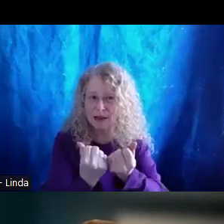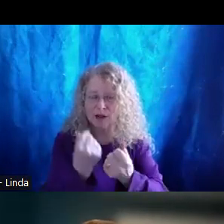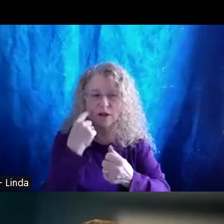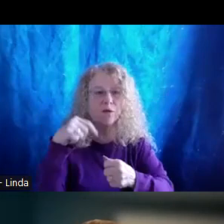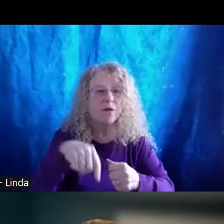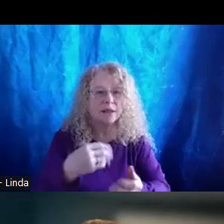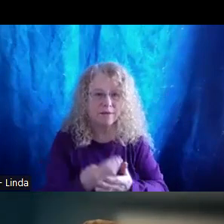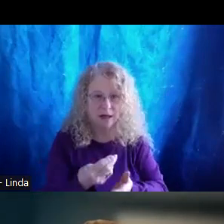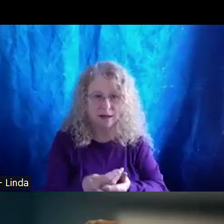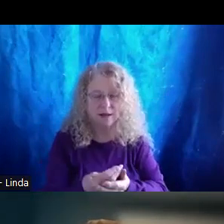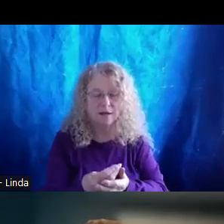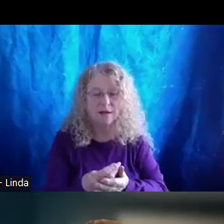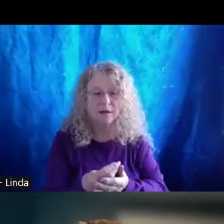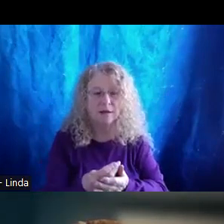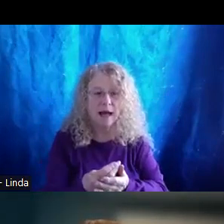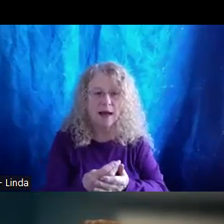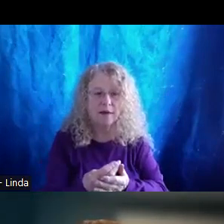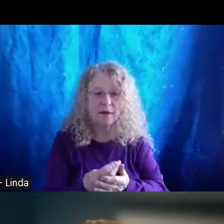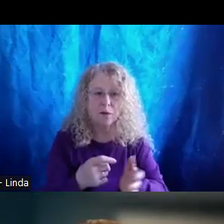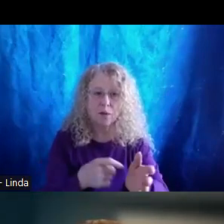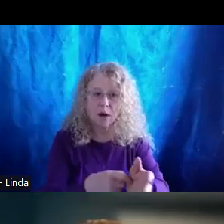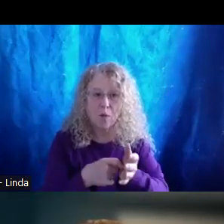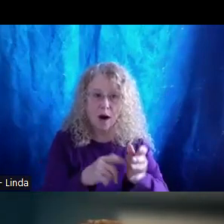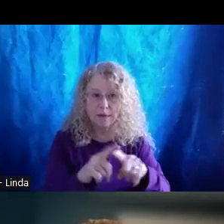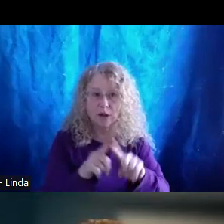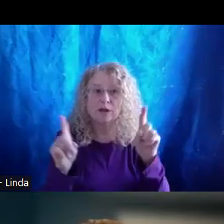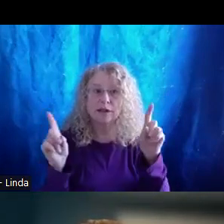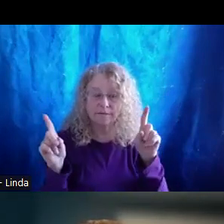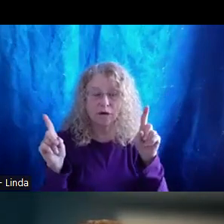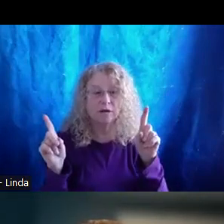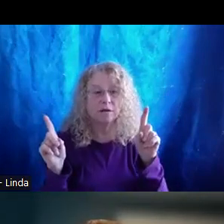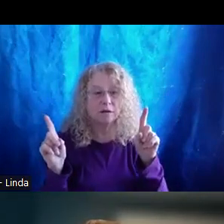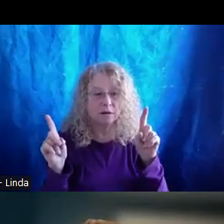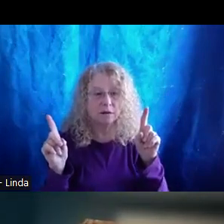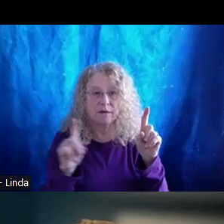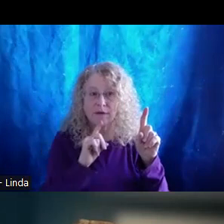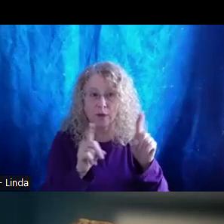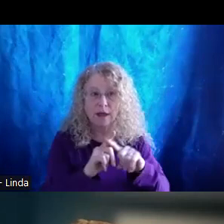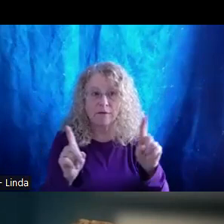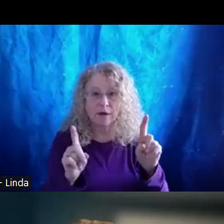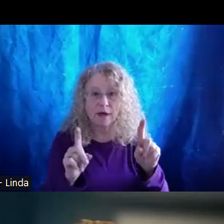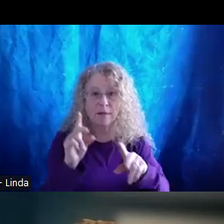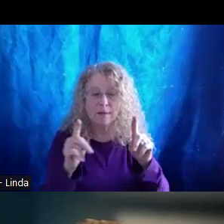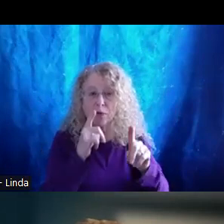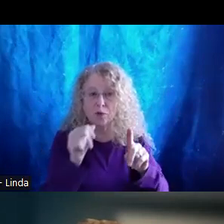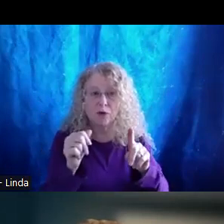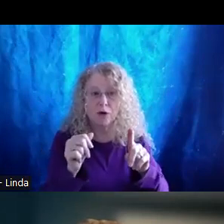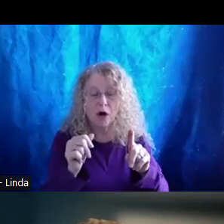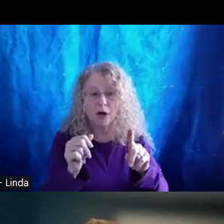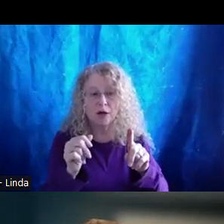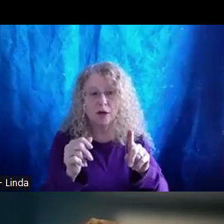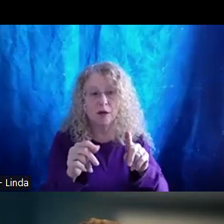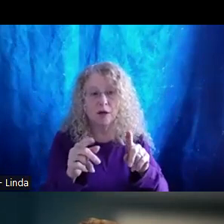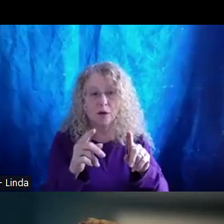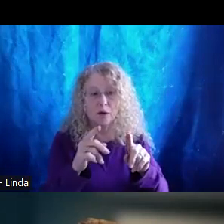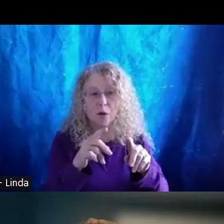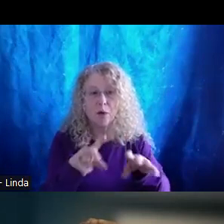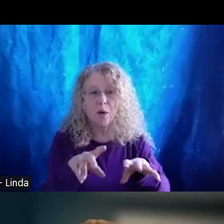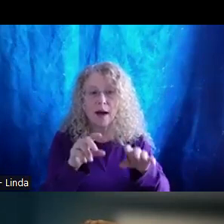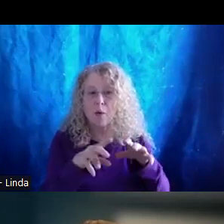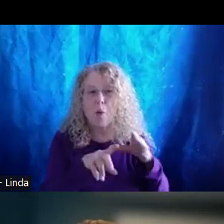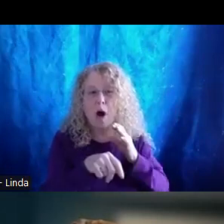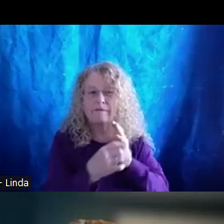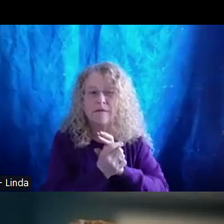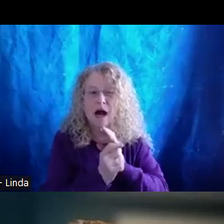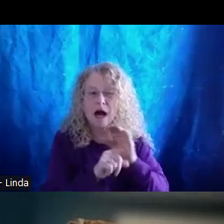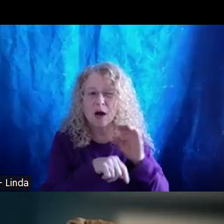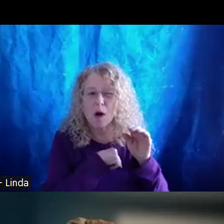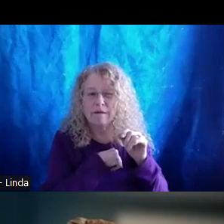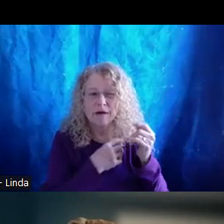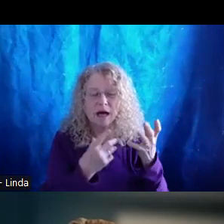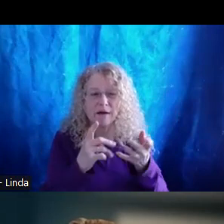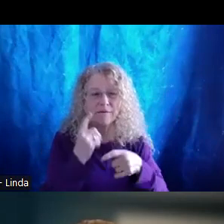AND THE CRITERIA IS VERY DIFFERENT. IT'S THOSE THAT DON'T QUALIFY FOR TADVS ARE GREAT CANDIDATES.